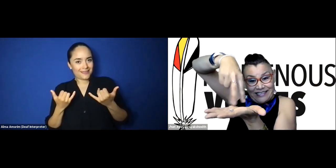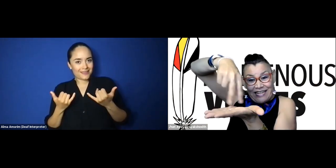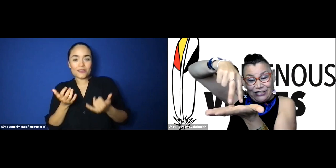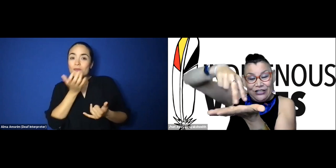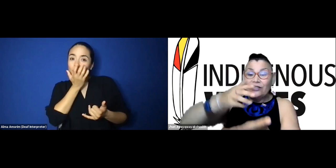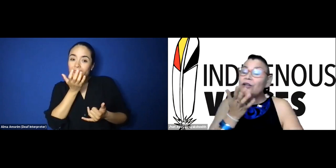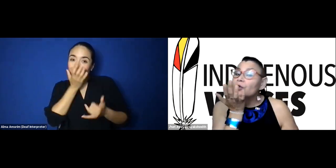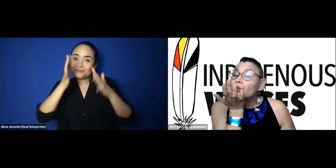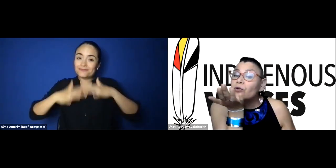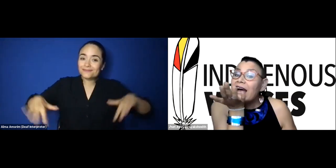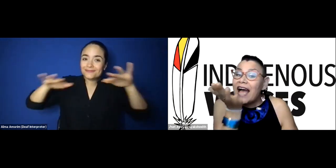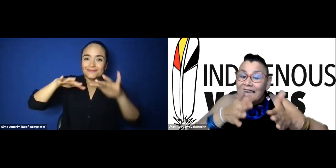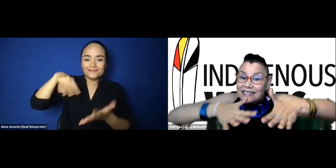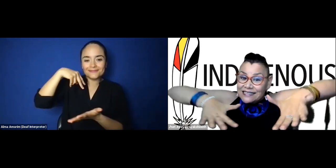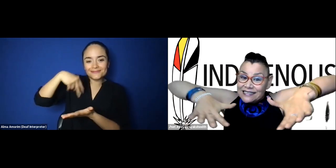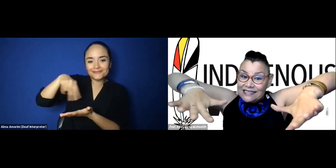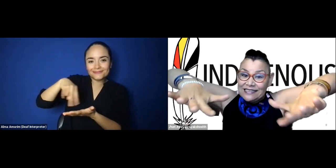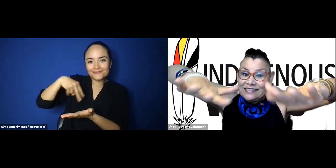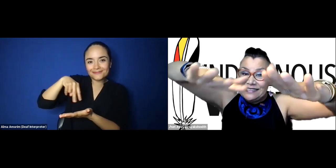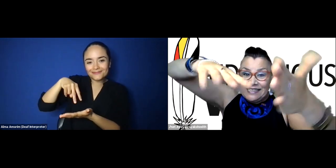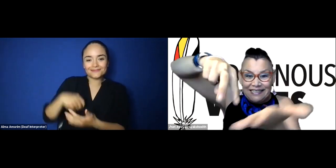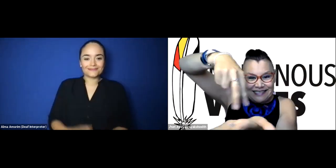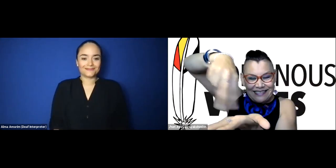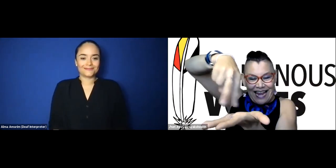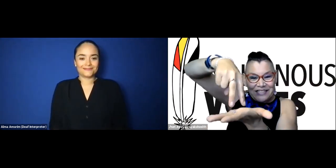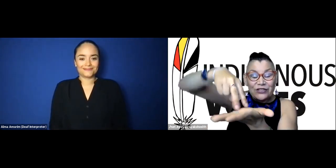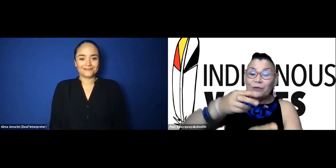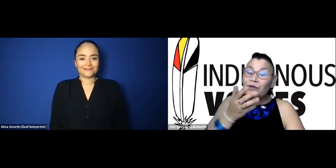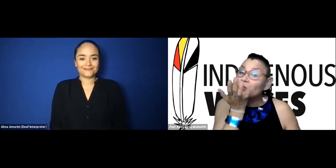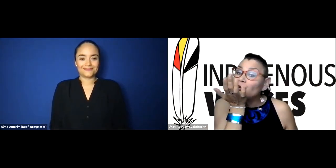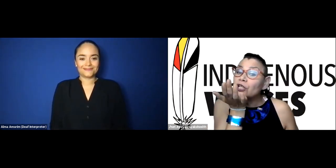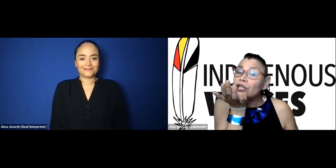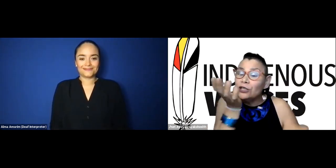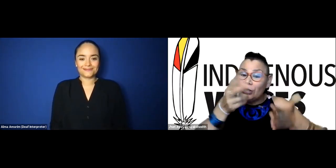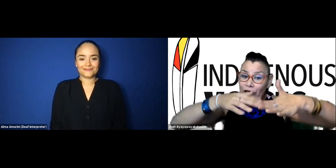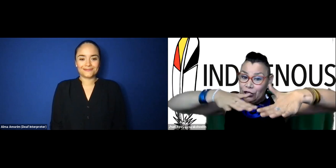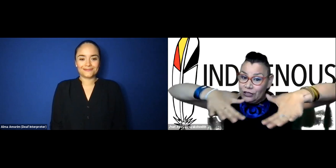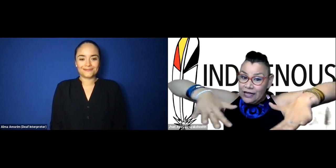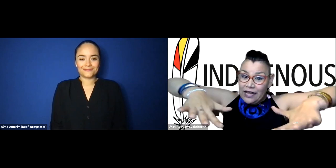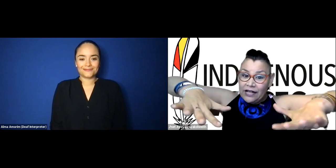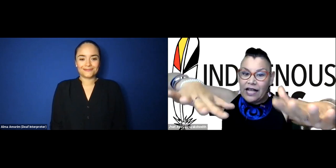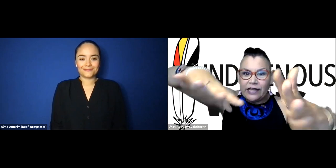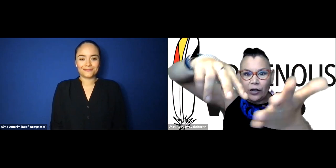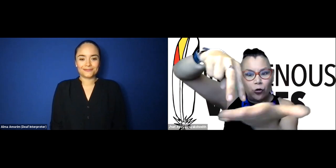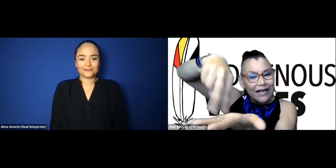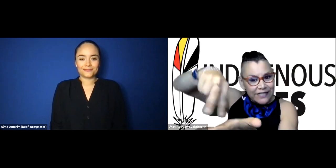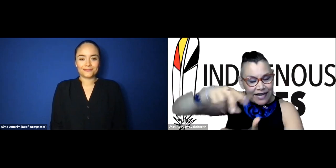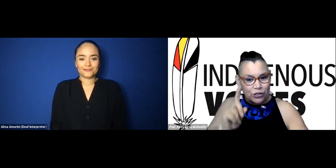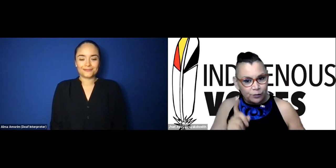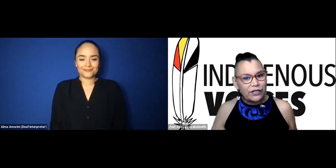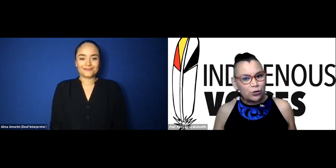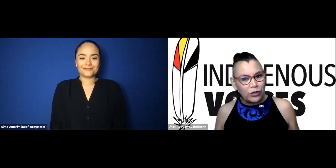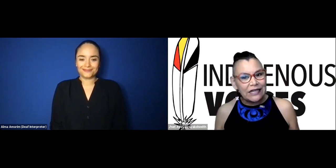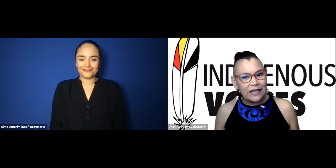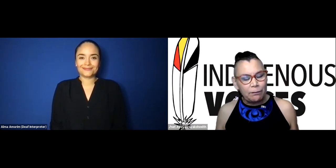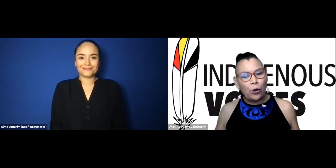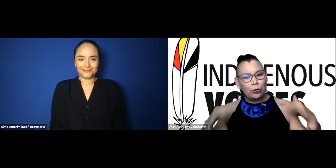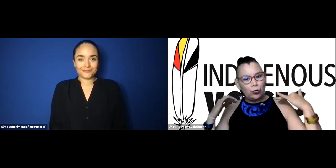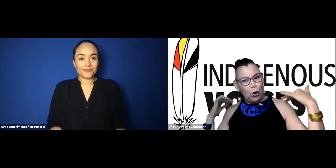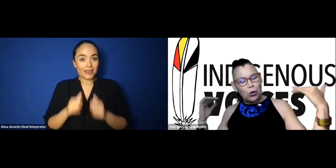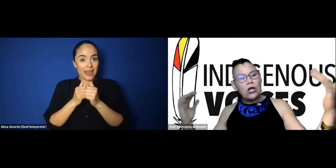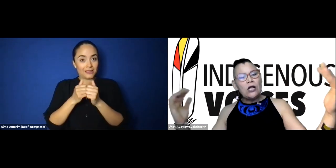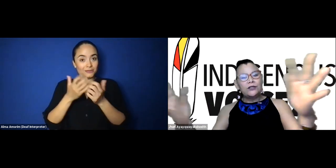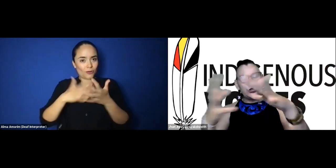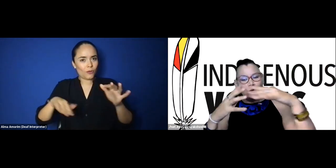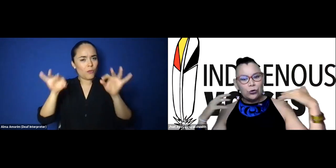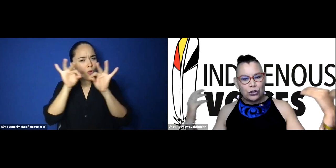Grass dancer. Because we're gonna learn that the grass dancer plays a really important role to